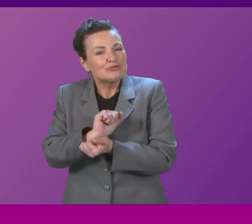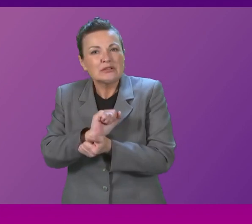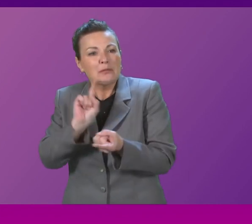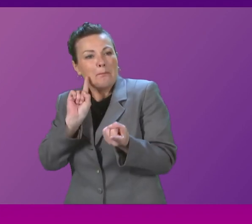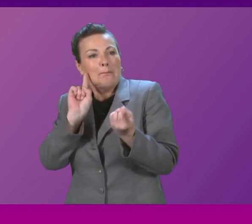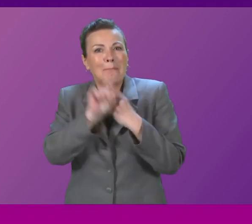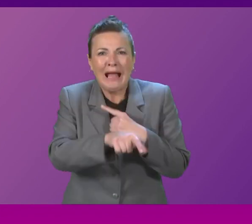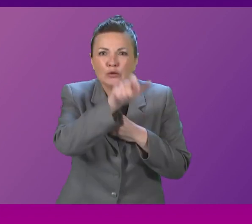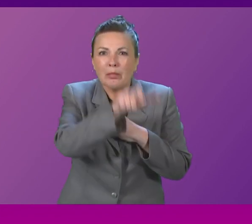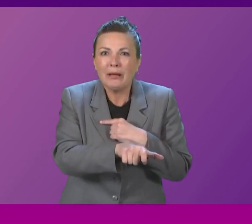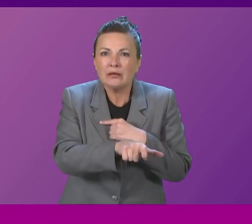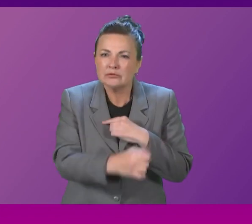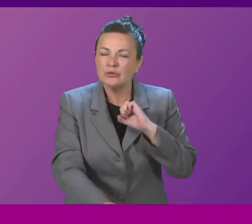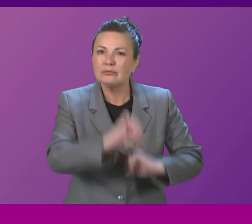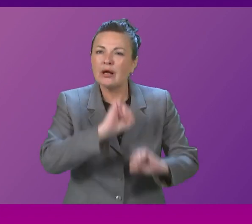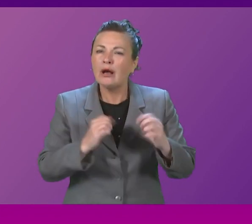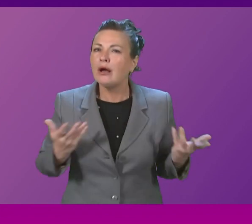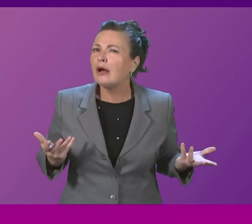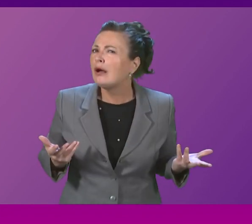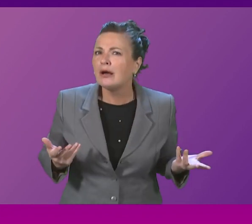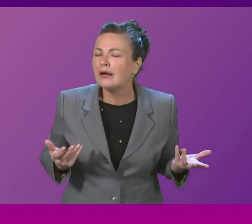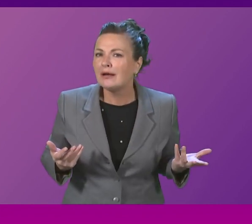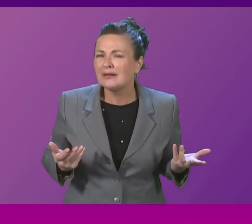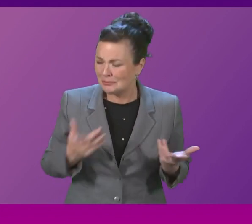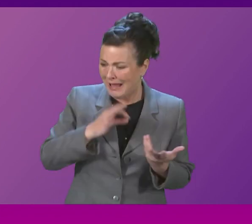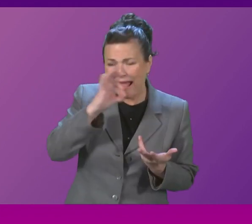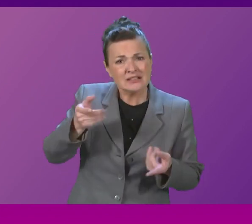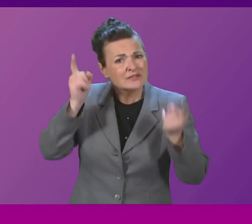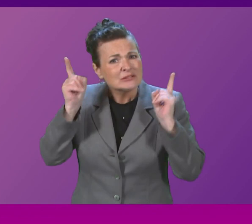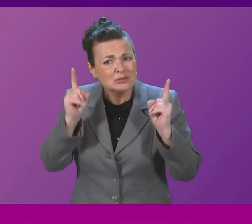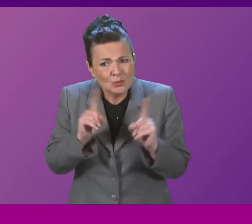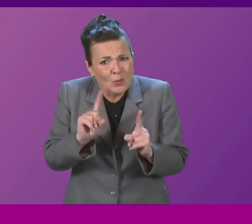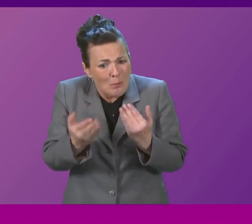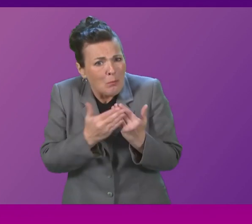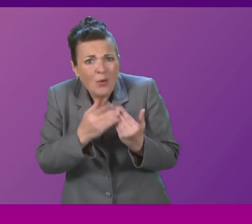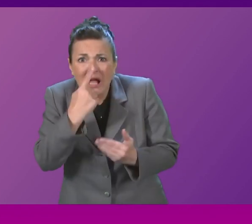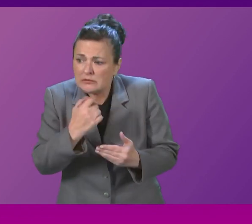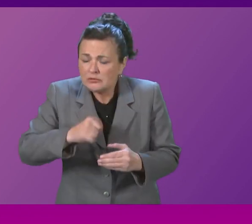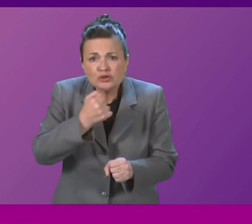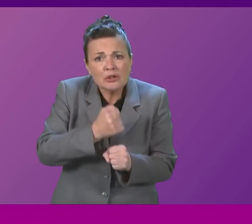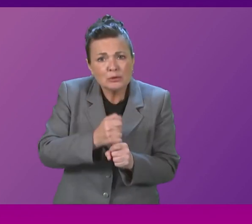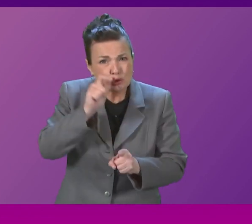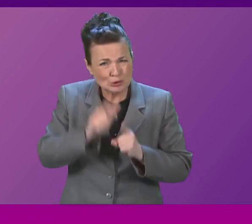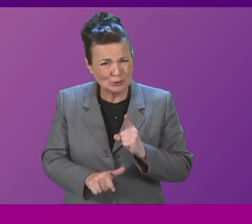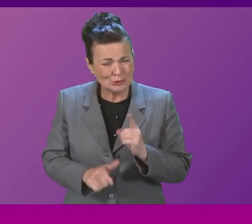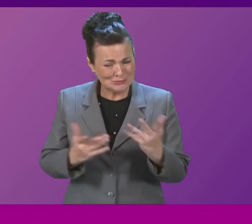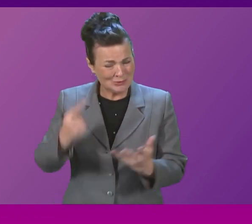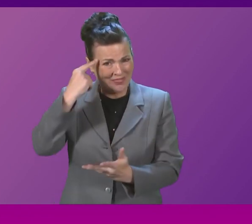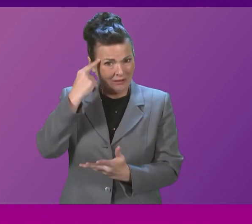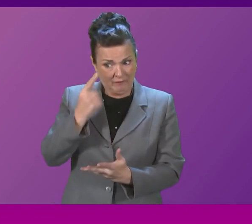prison. What further action can the Scottish Government take on the specific issue of female prisoners